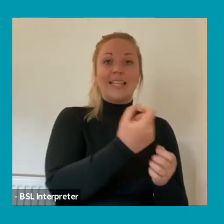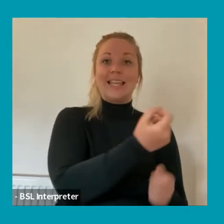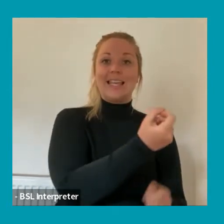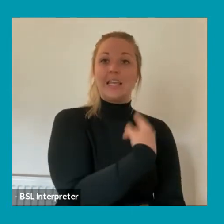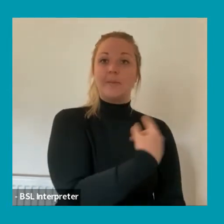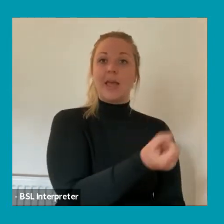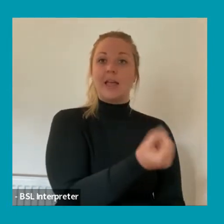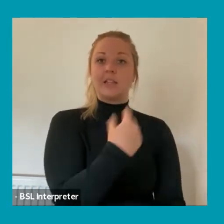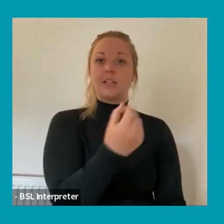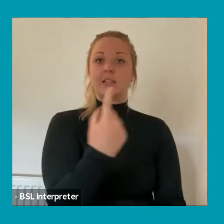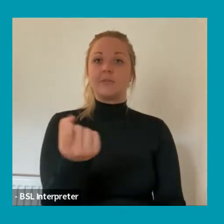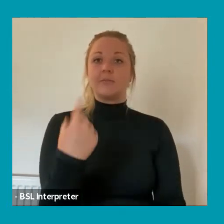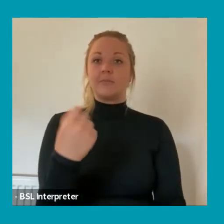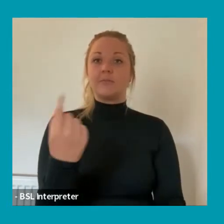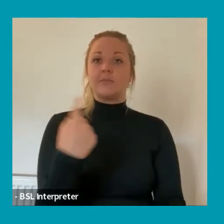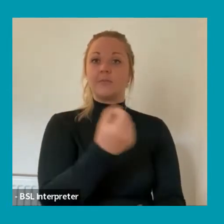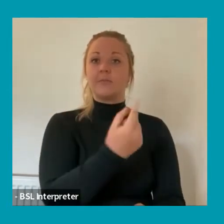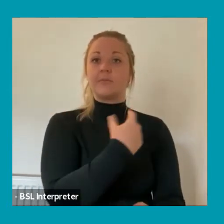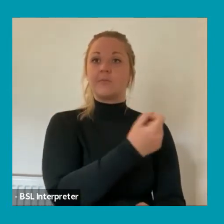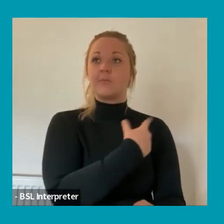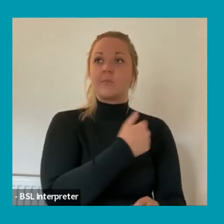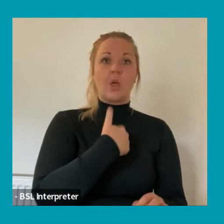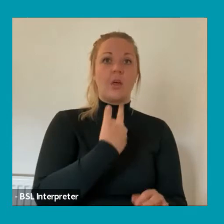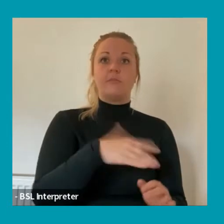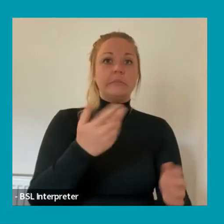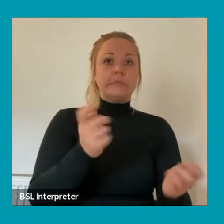They have just launched a new software or